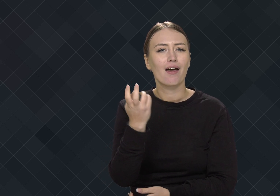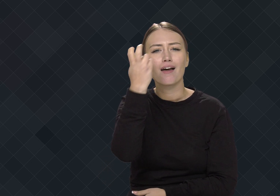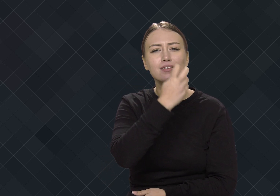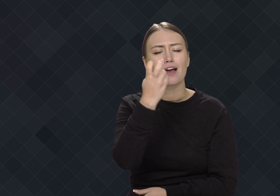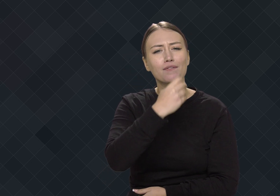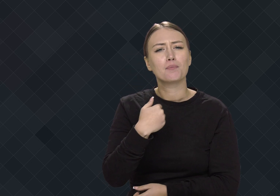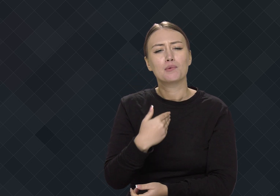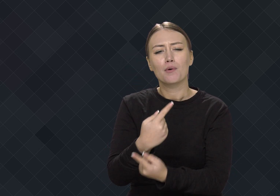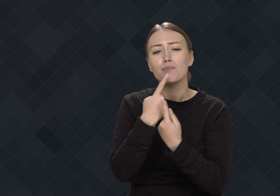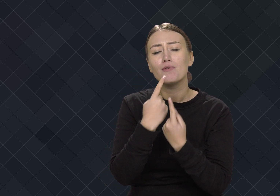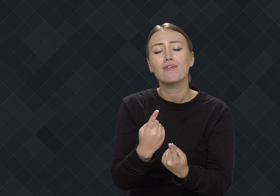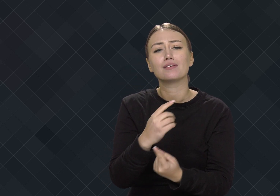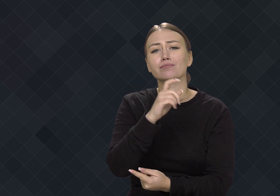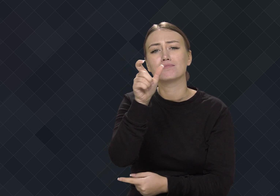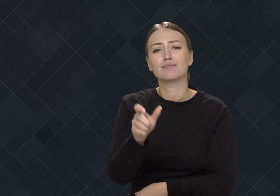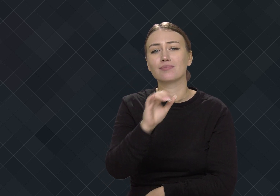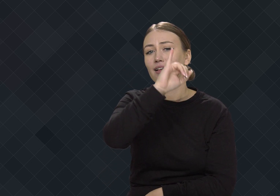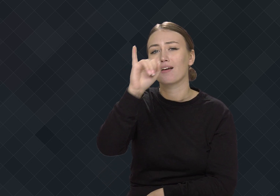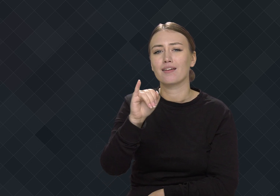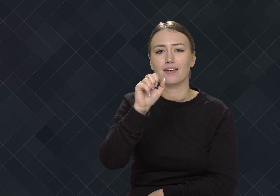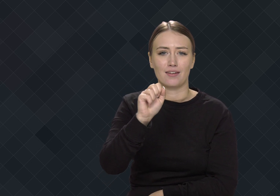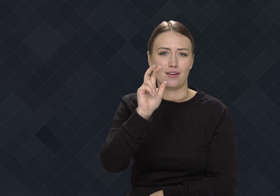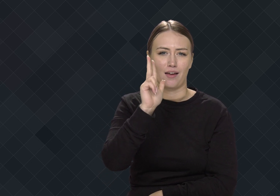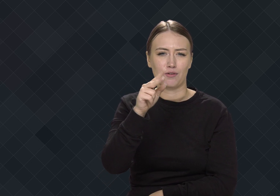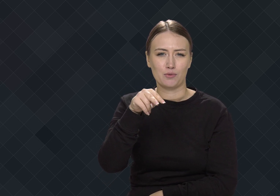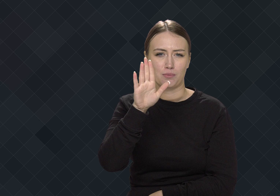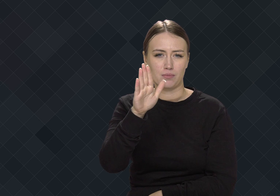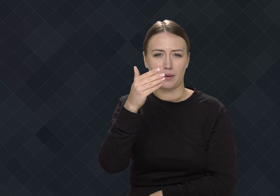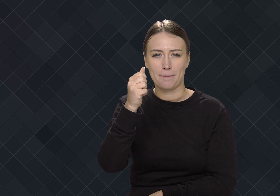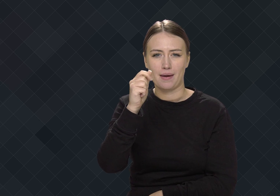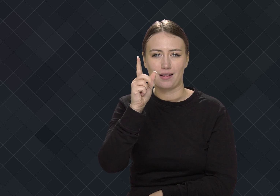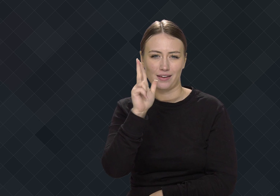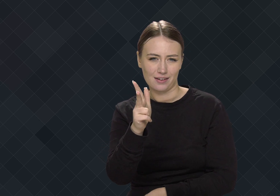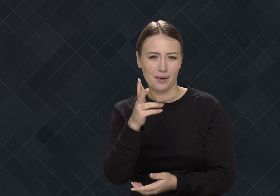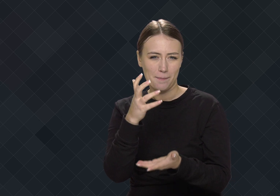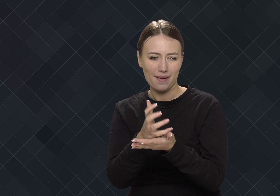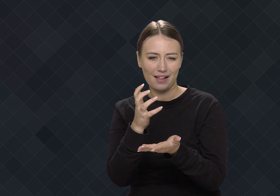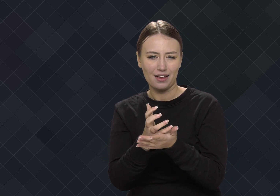Jakub Malik expressed interesting thoughts on this topic.